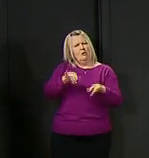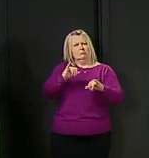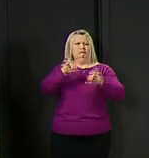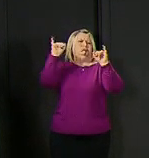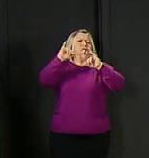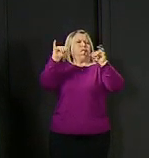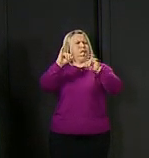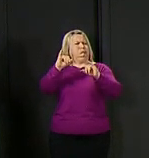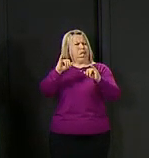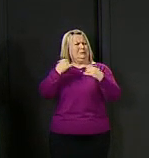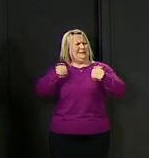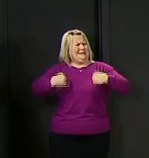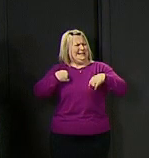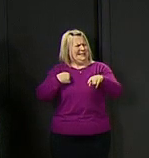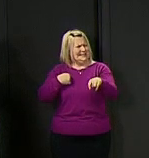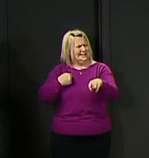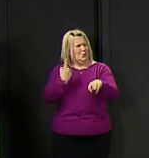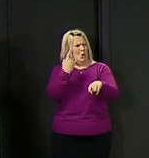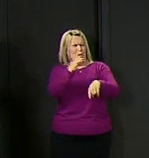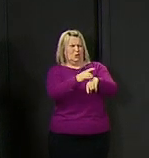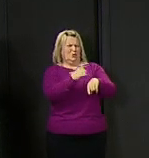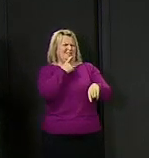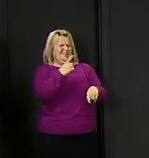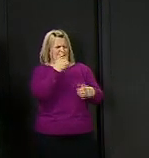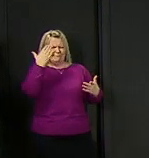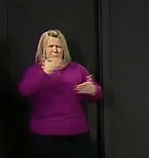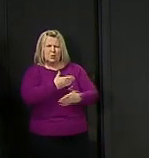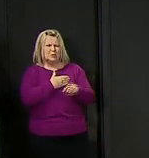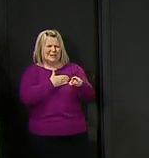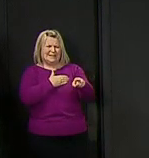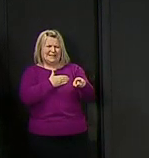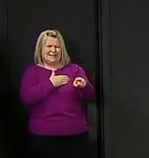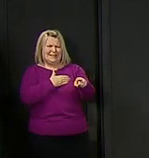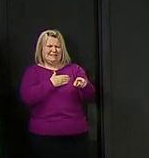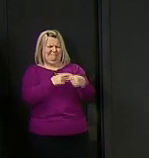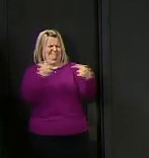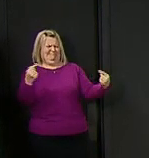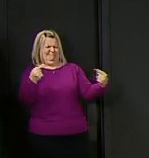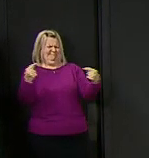is bonkers, and he's said it's confusing and contradictory, is misinformation and its leaving